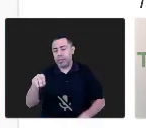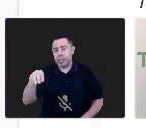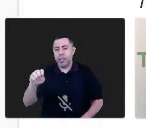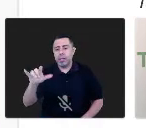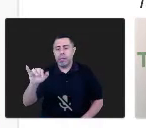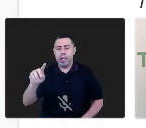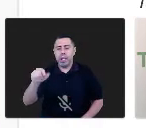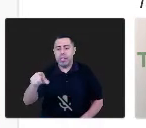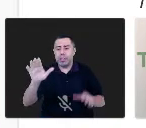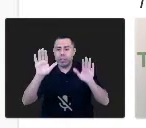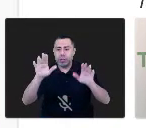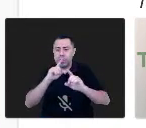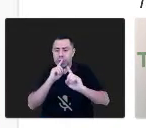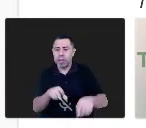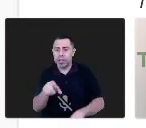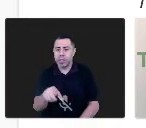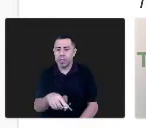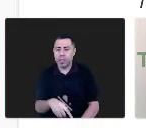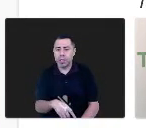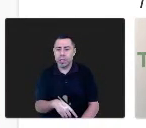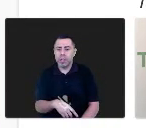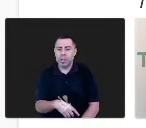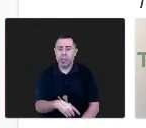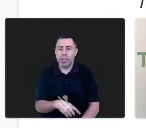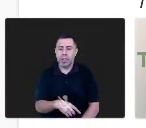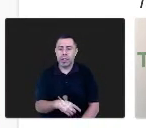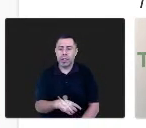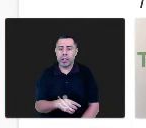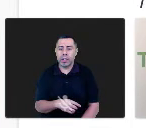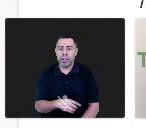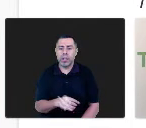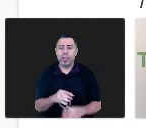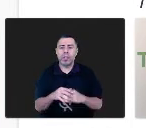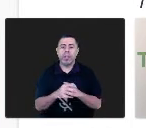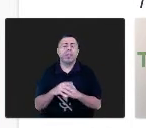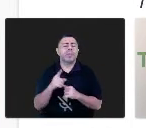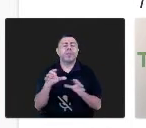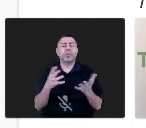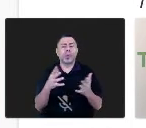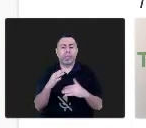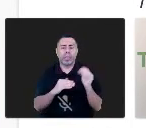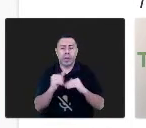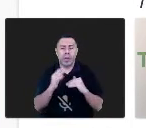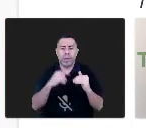um and so really do what feels comfortable for you um in terms of the ass and one of the things